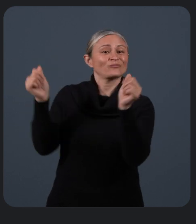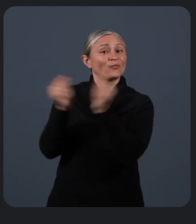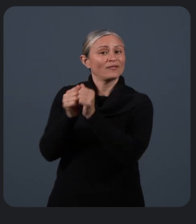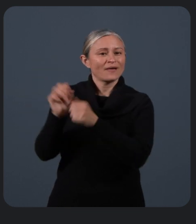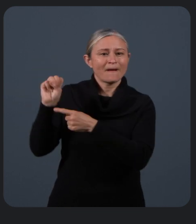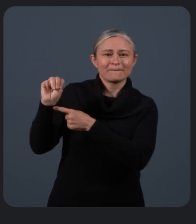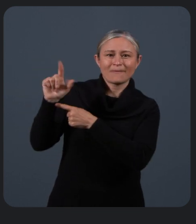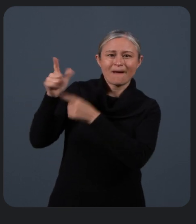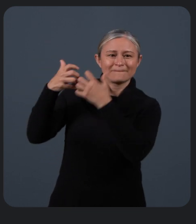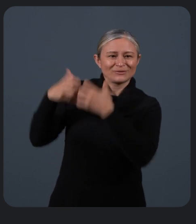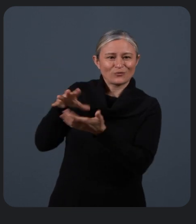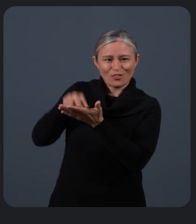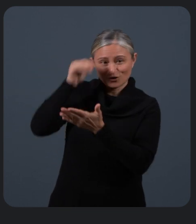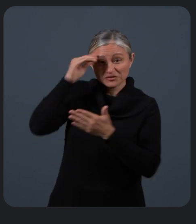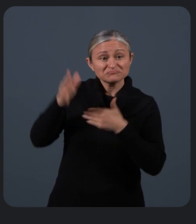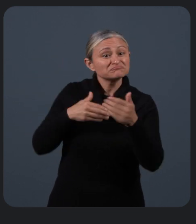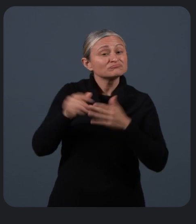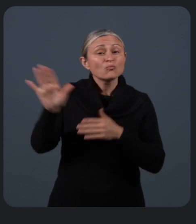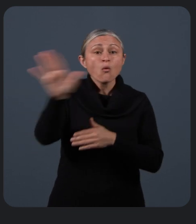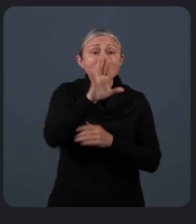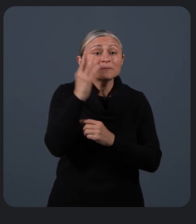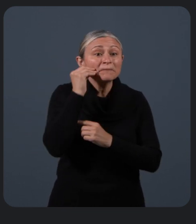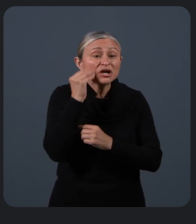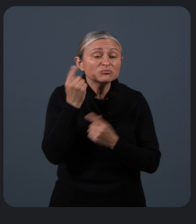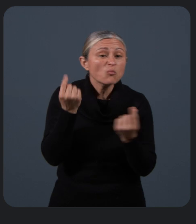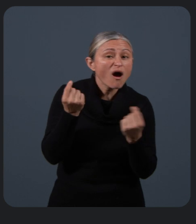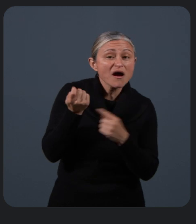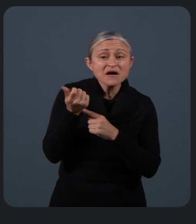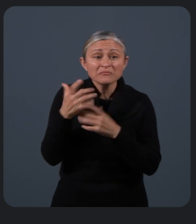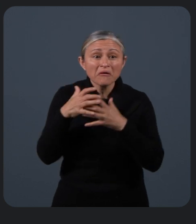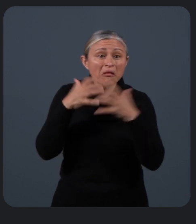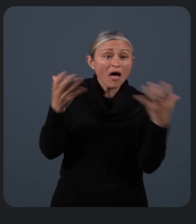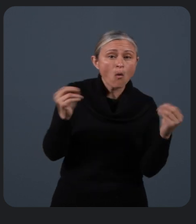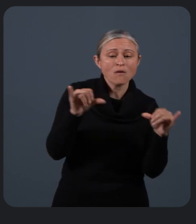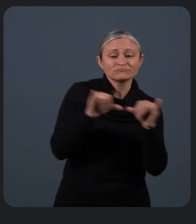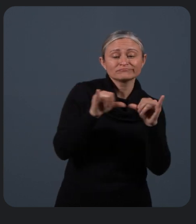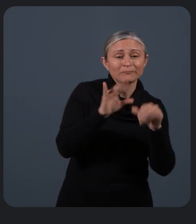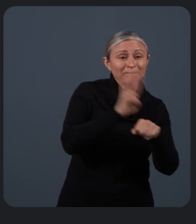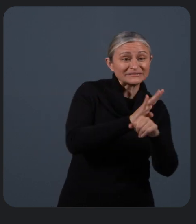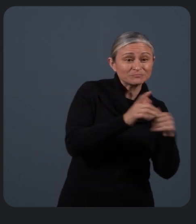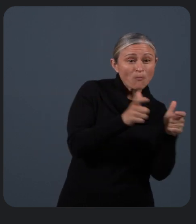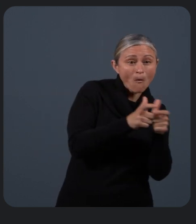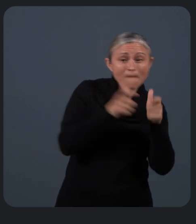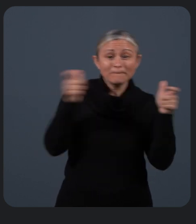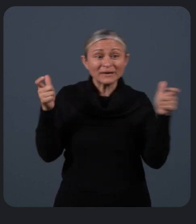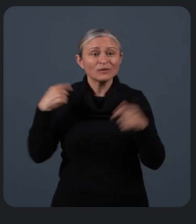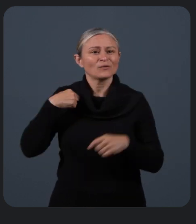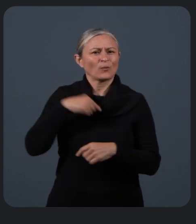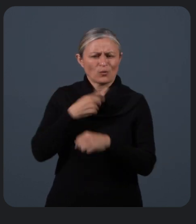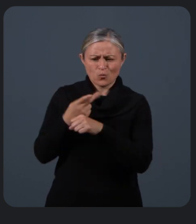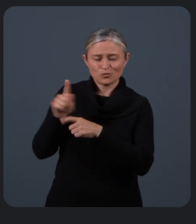of your level of experience or the size of your organization. We use these tools ourselves to drive our own businesses,